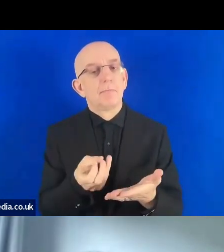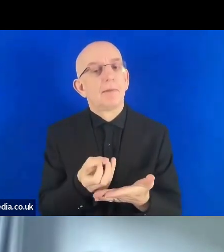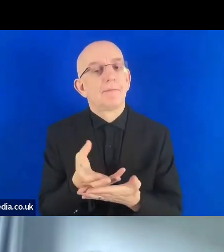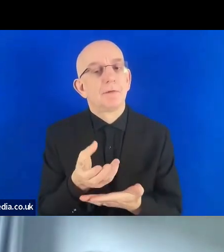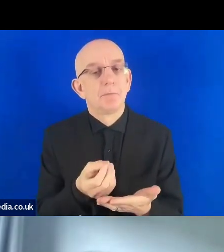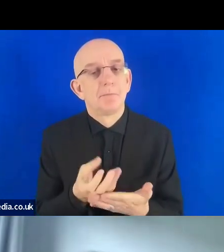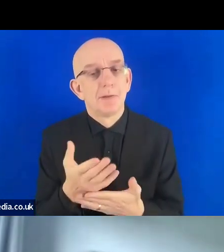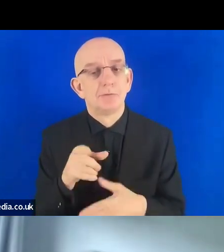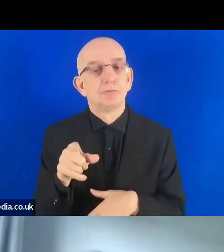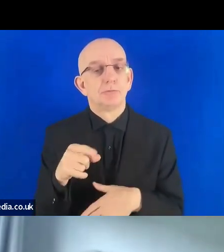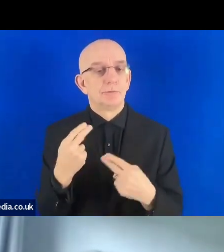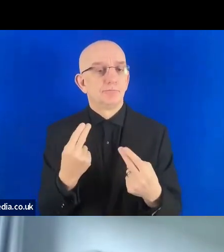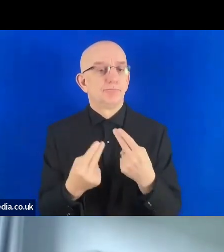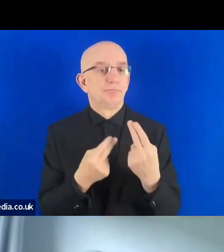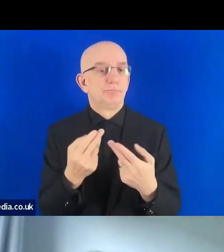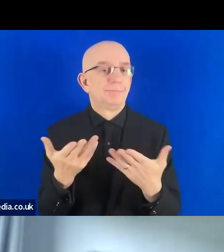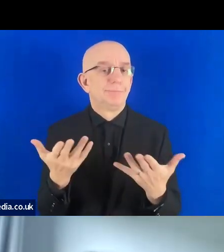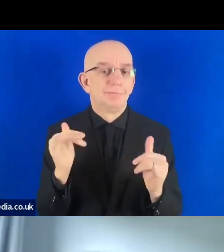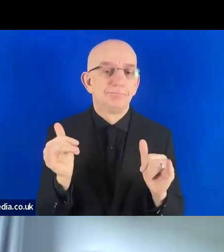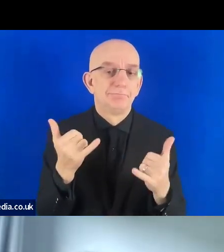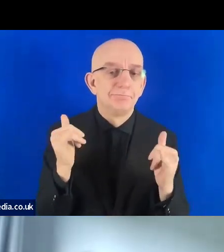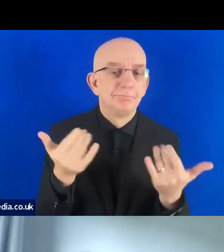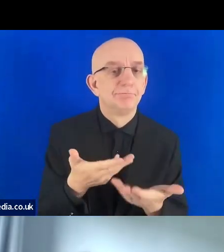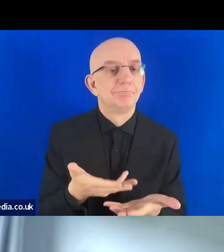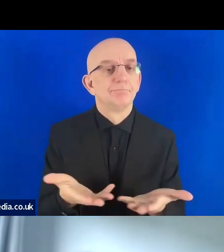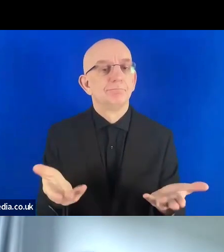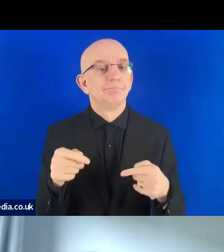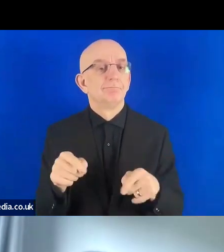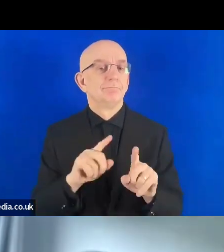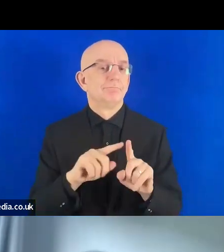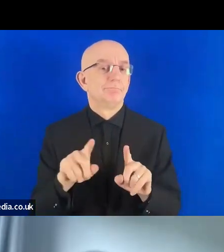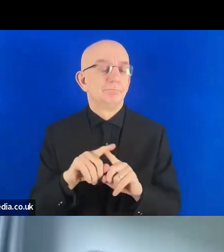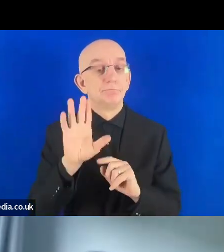So, yes, the program is live, and I'm super nervous and excited.